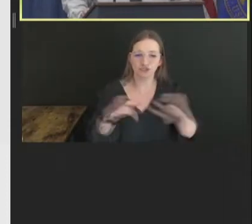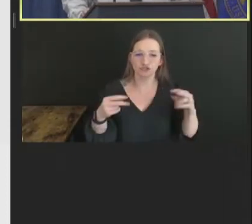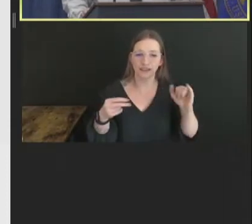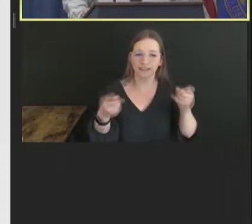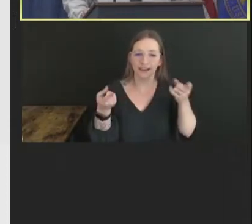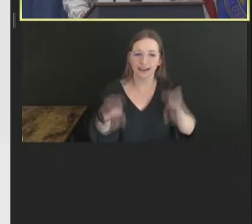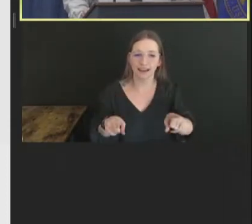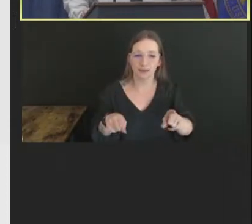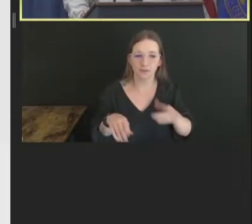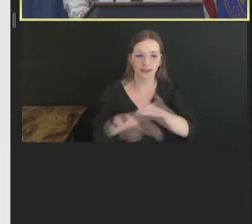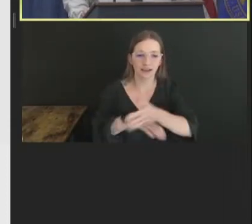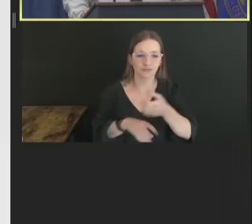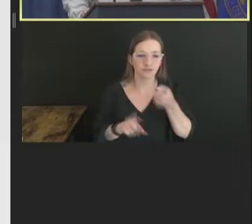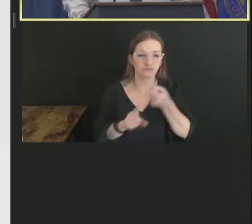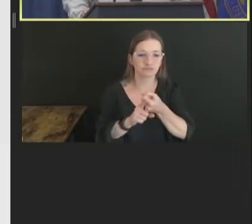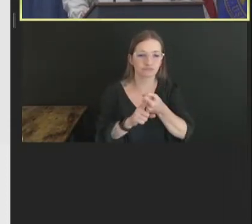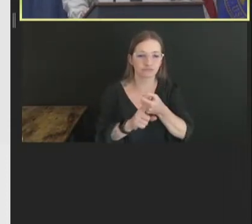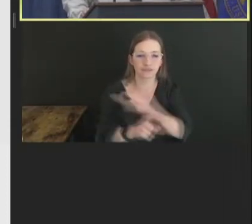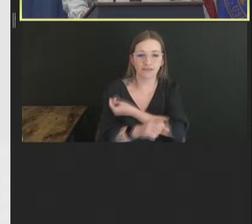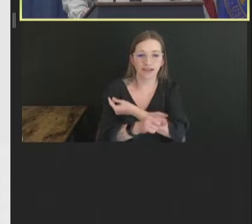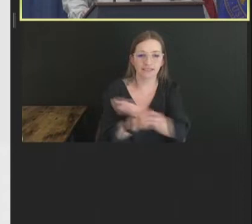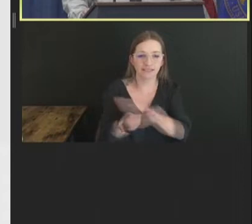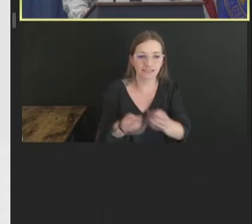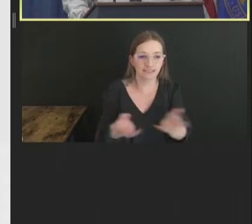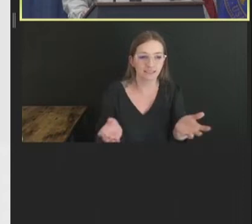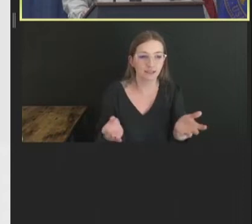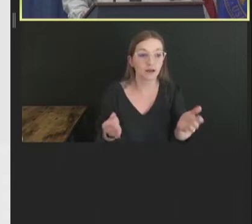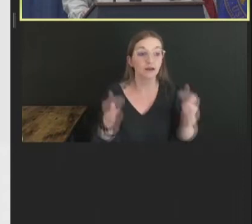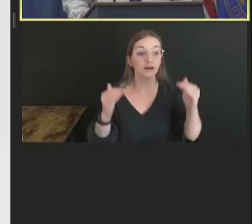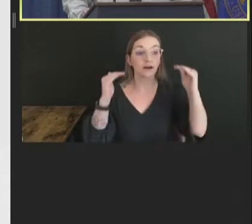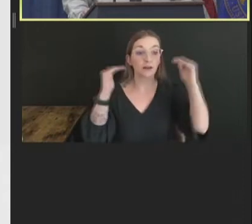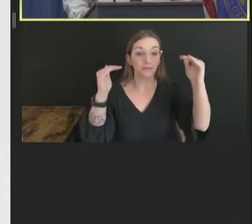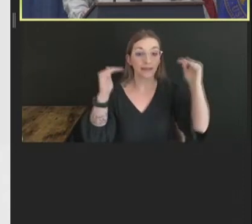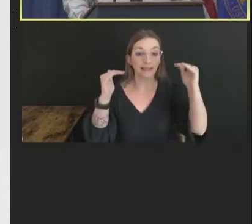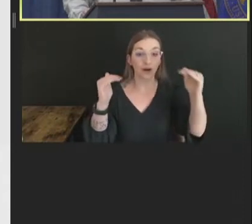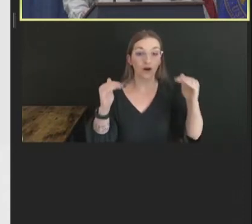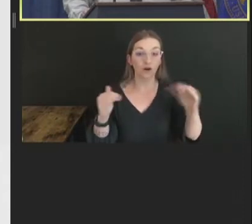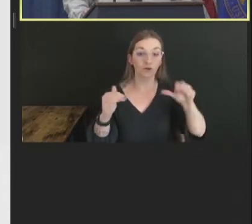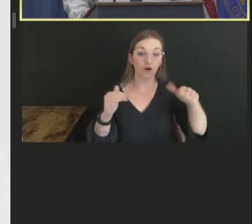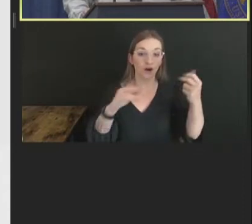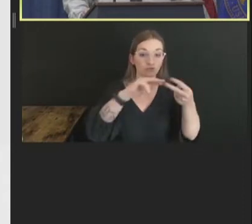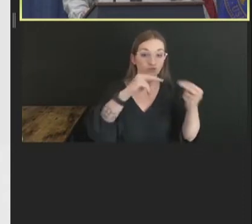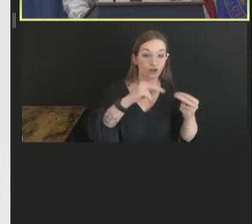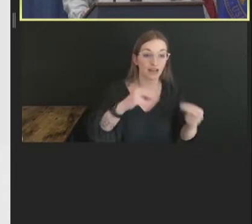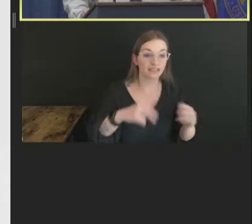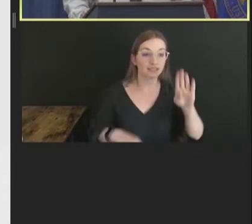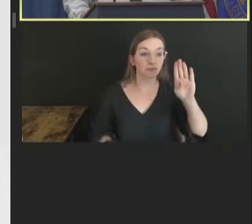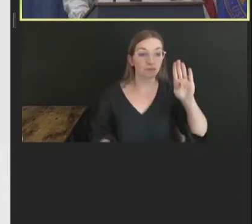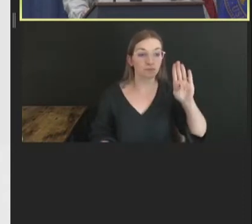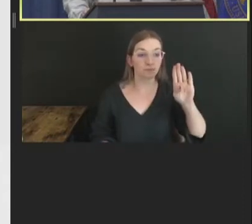I've listed below those, the various Omicron sublineages, BA.1, BA.2, BA.4 BA.5,